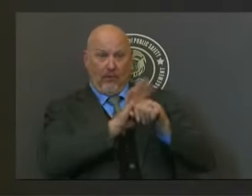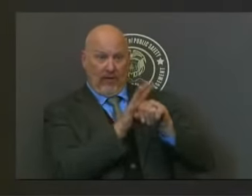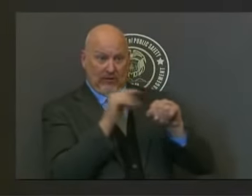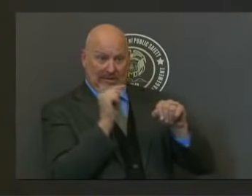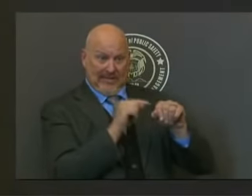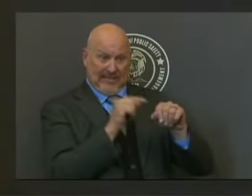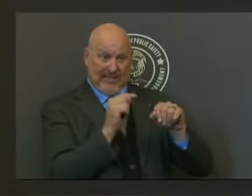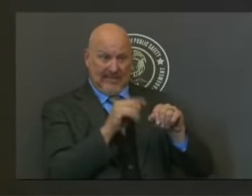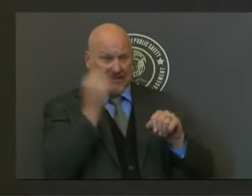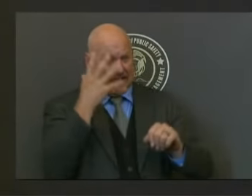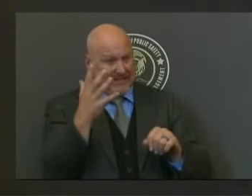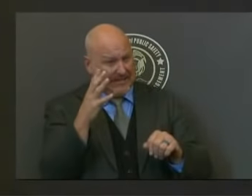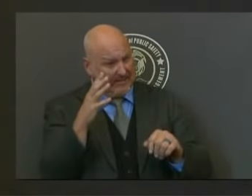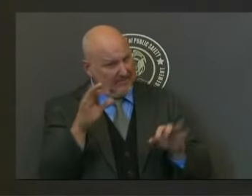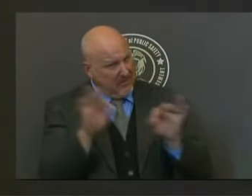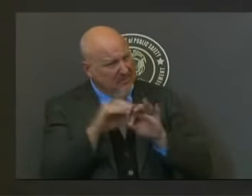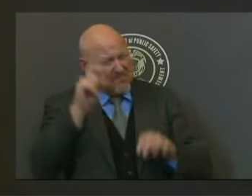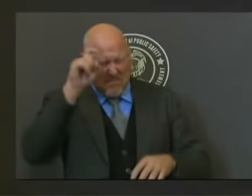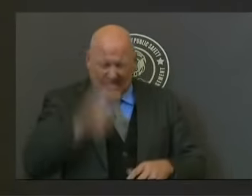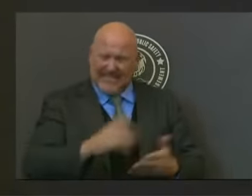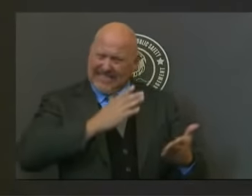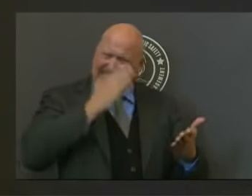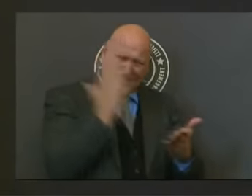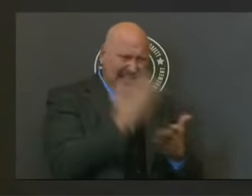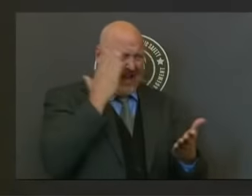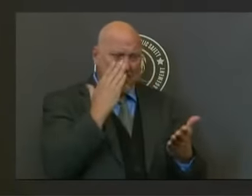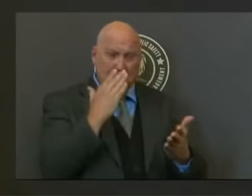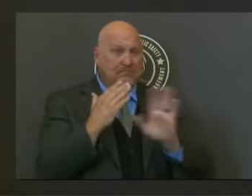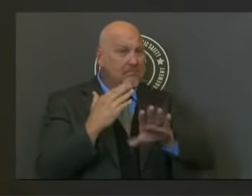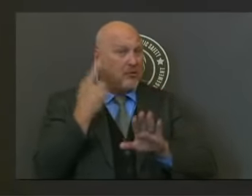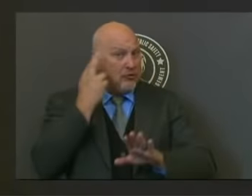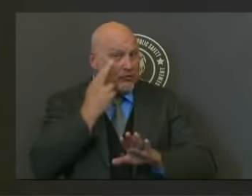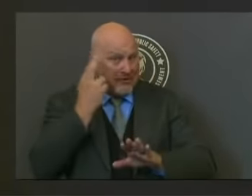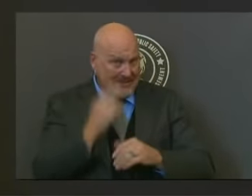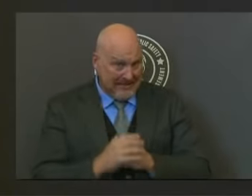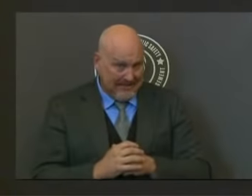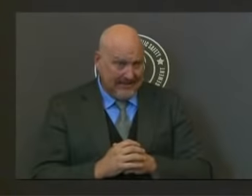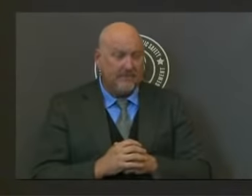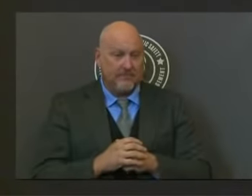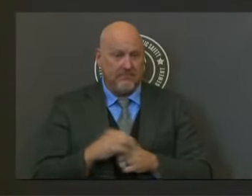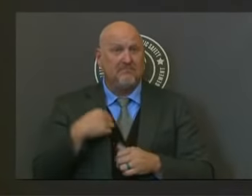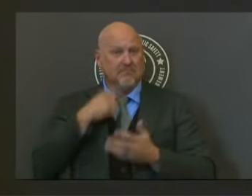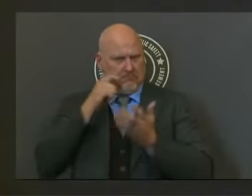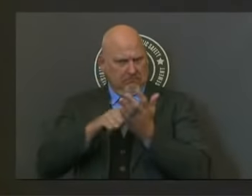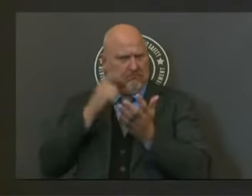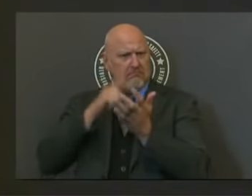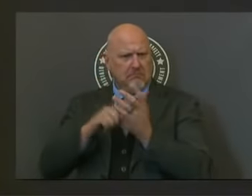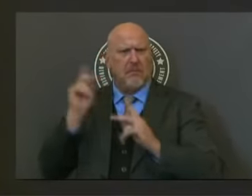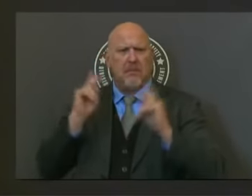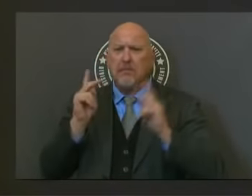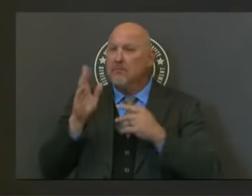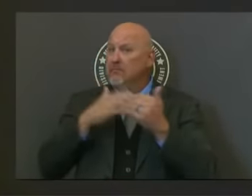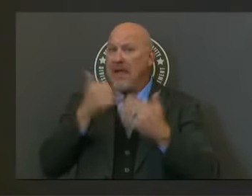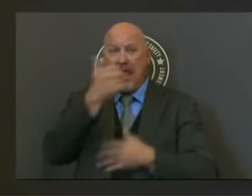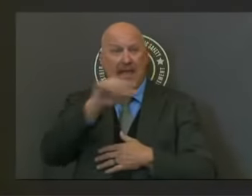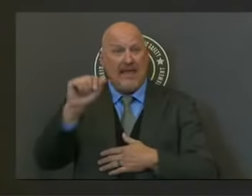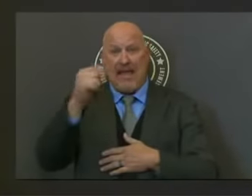especially considering the emerging evidence that some